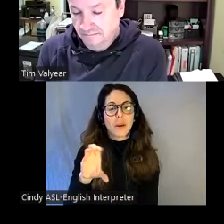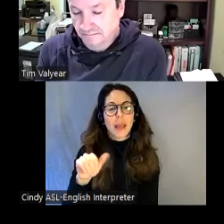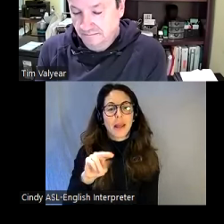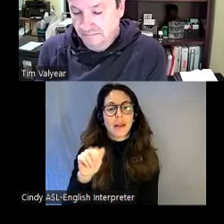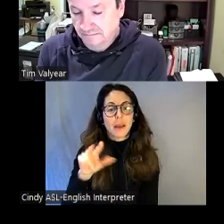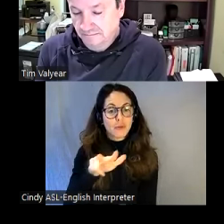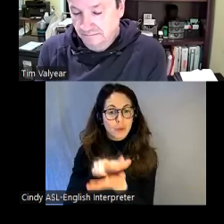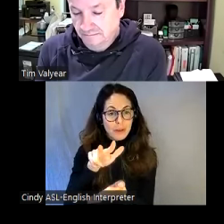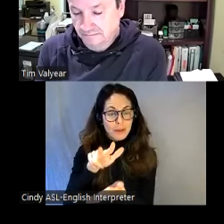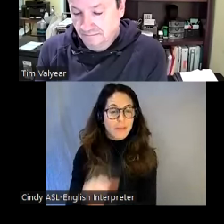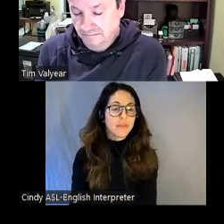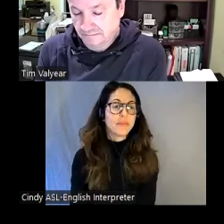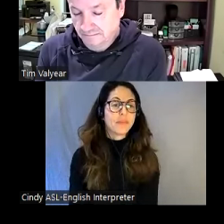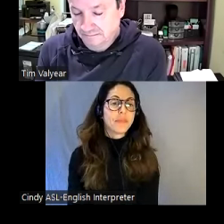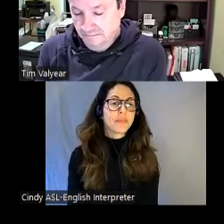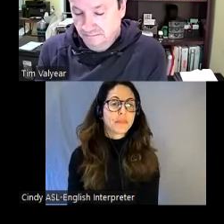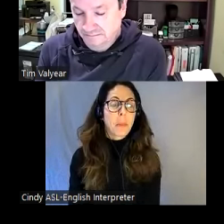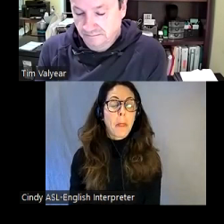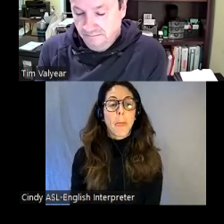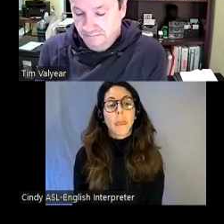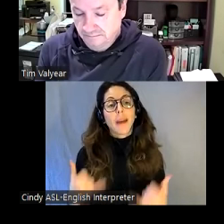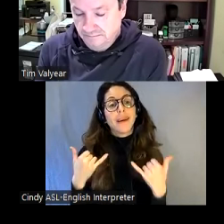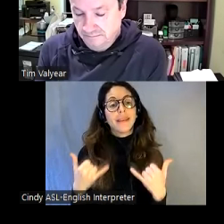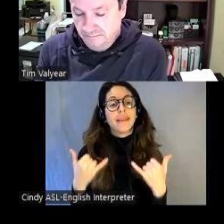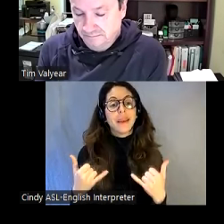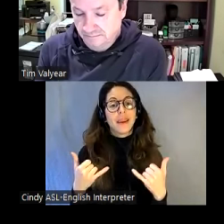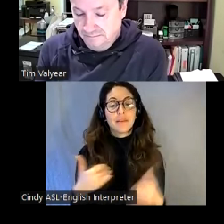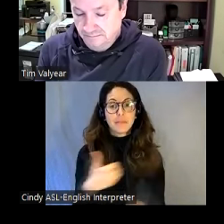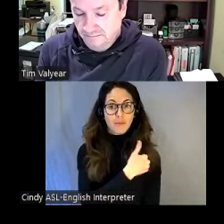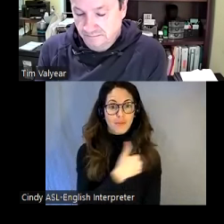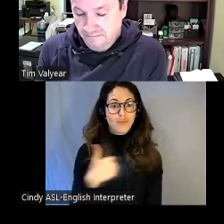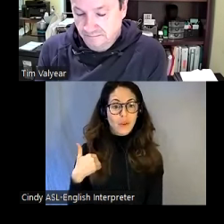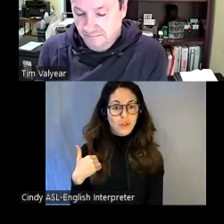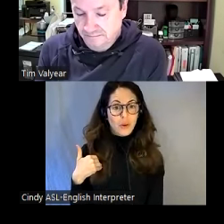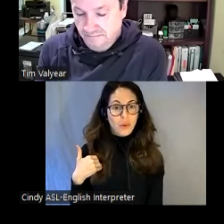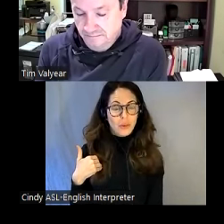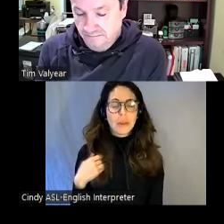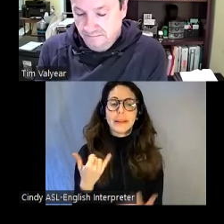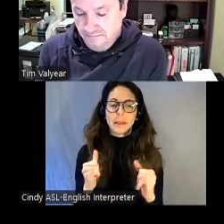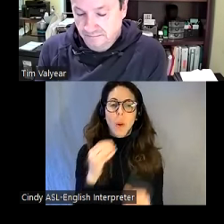the resources around the Great Lakes. This territory is